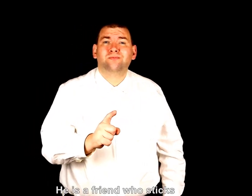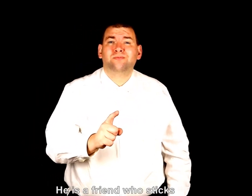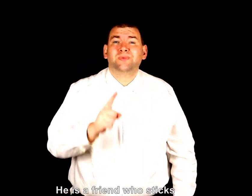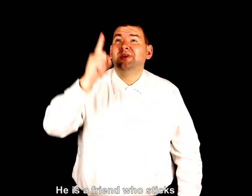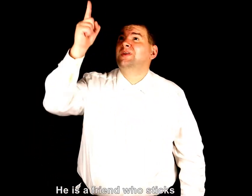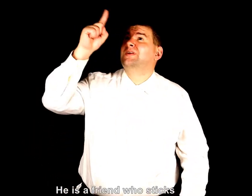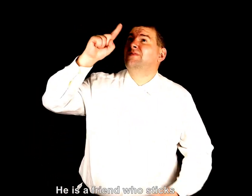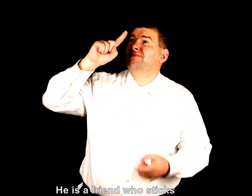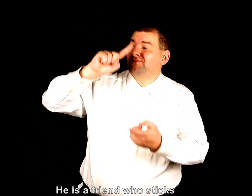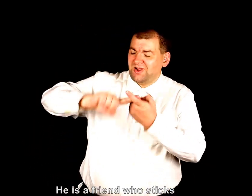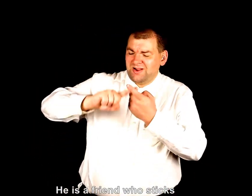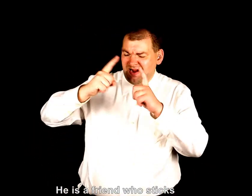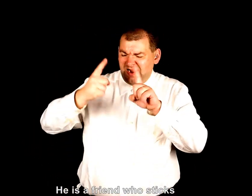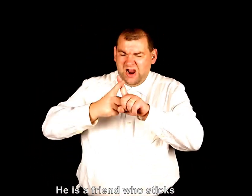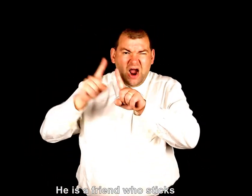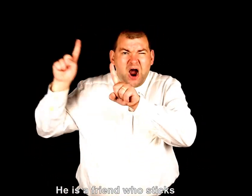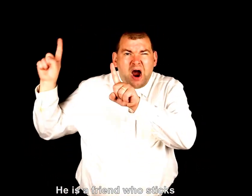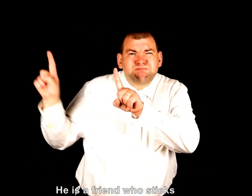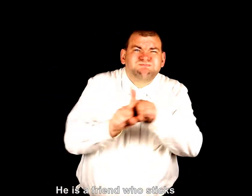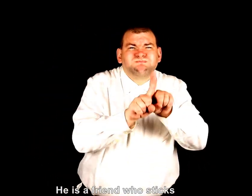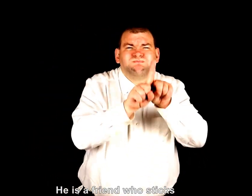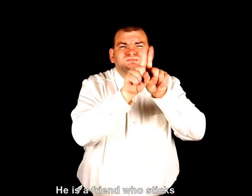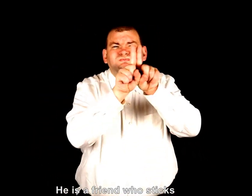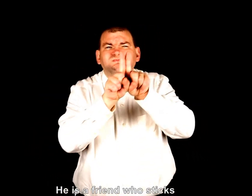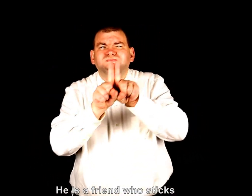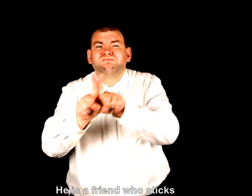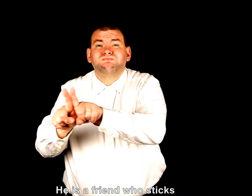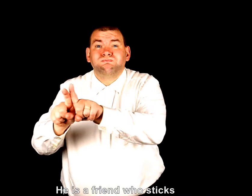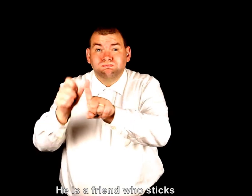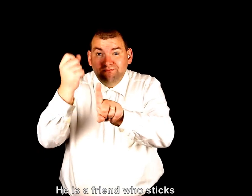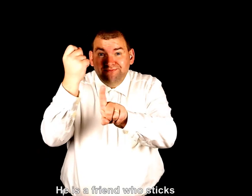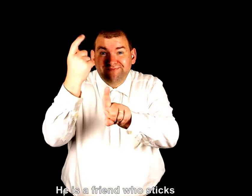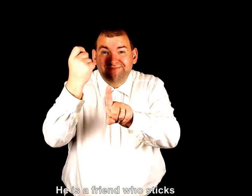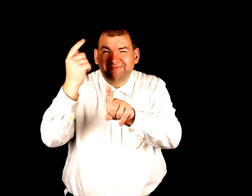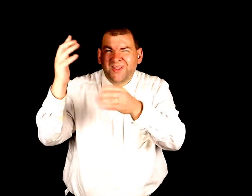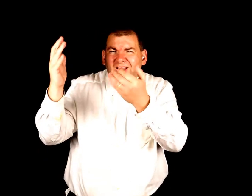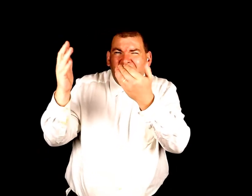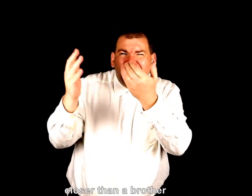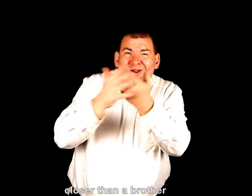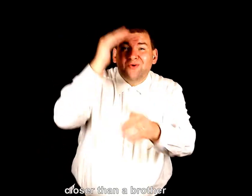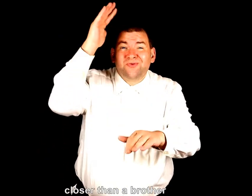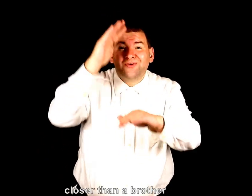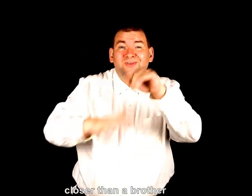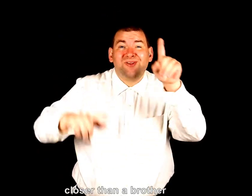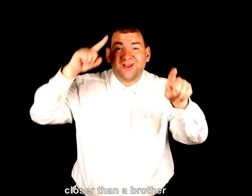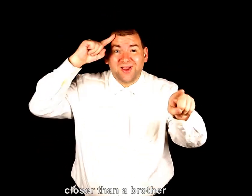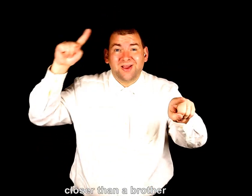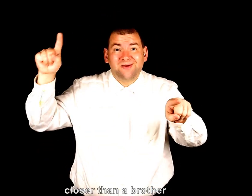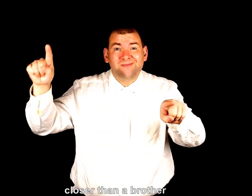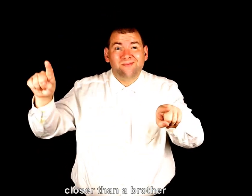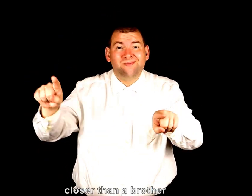He is a friend who sticks closer than a brother